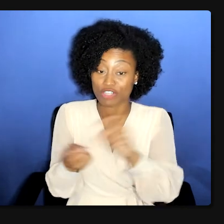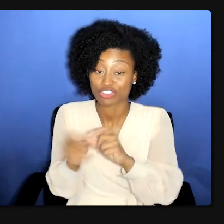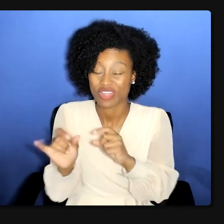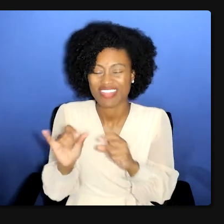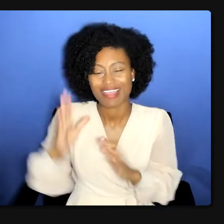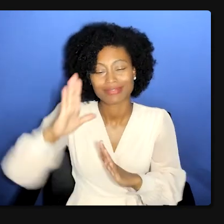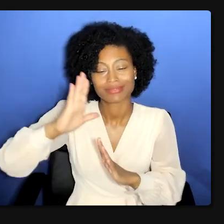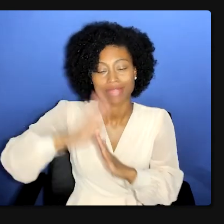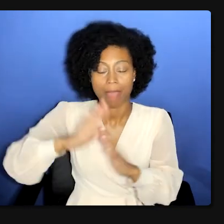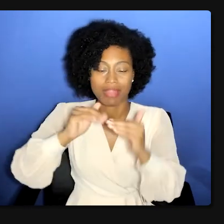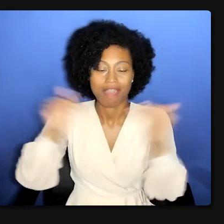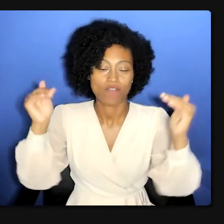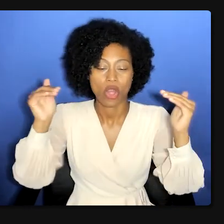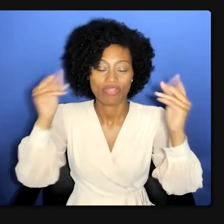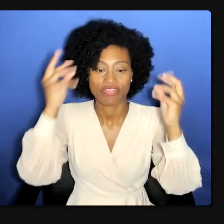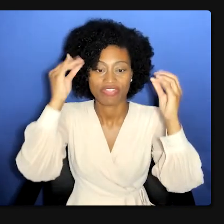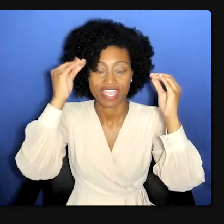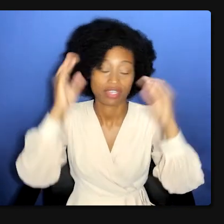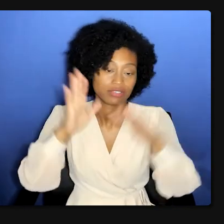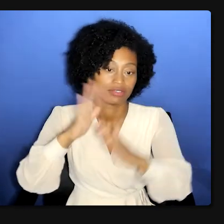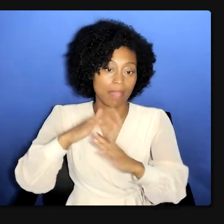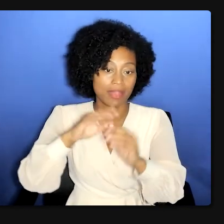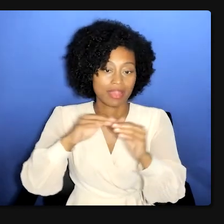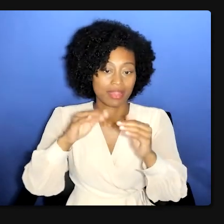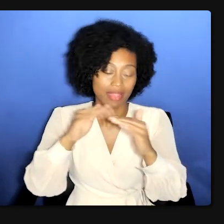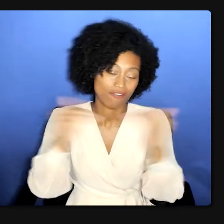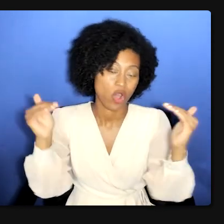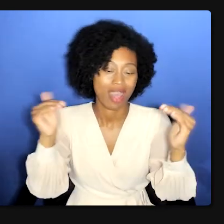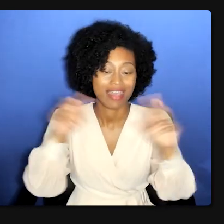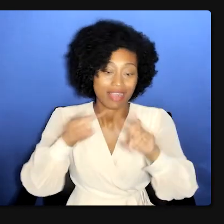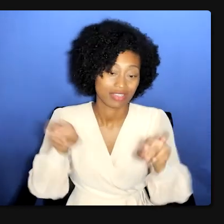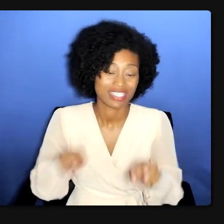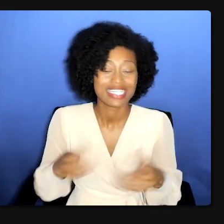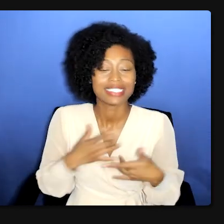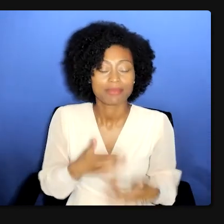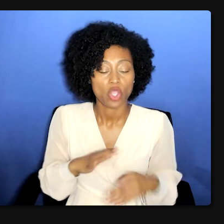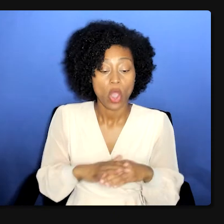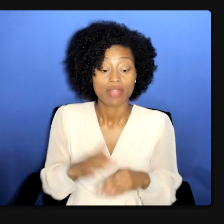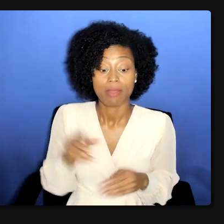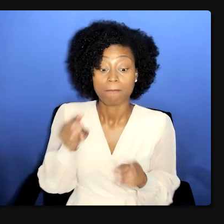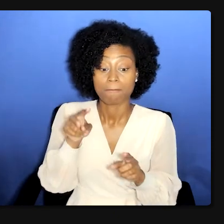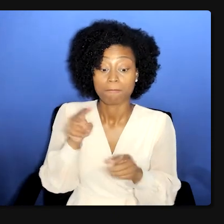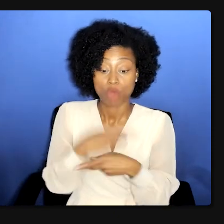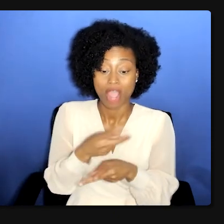That's, you know, kind of top-level thinking and top-level analysis. Typically on the product side, you know, we try to ask,